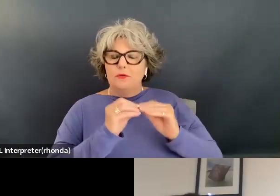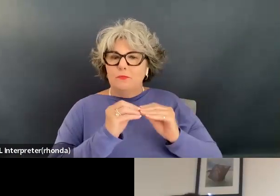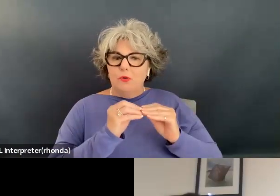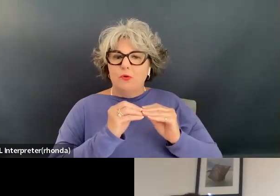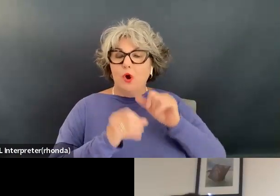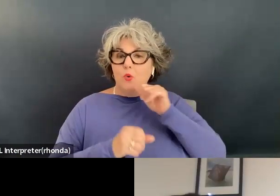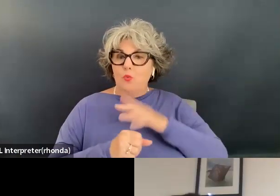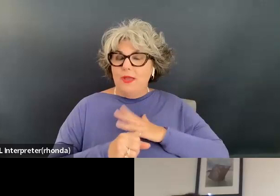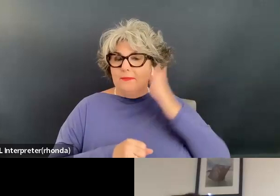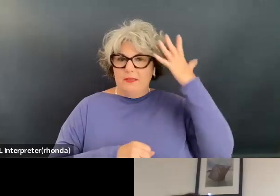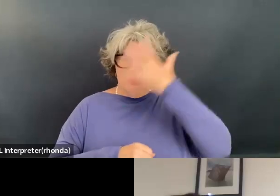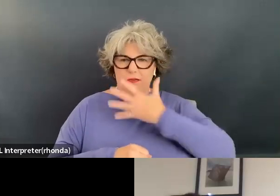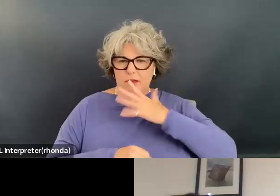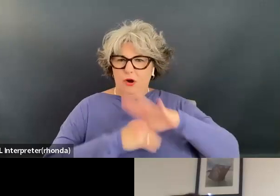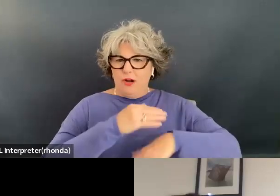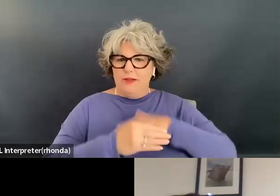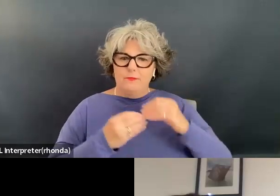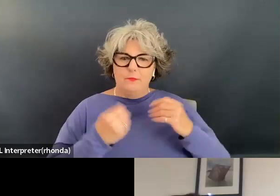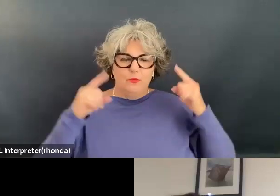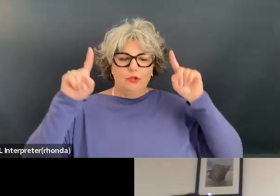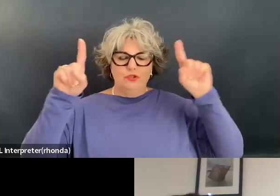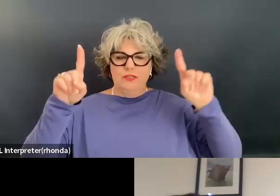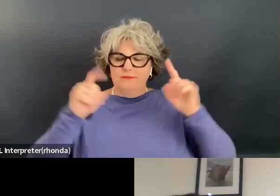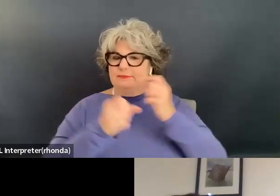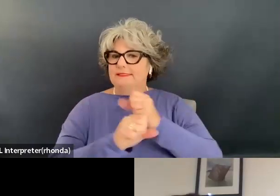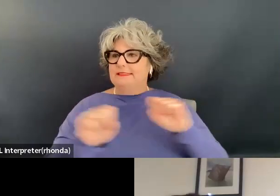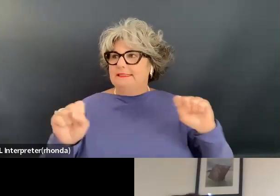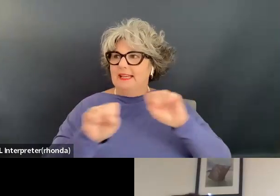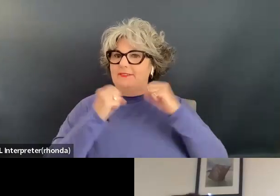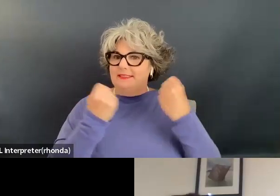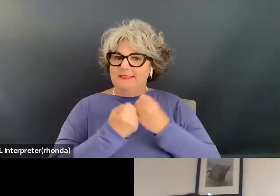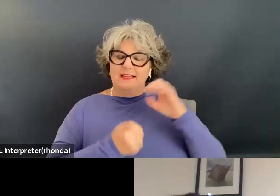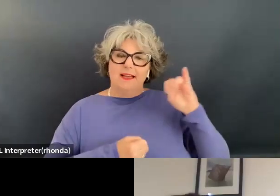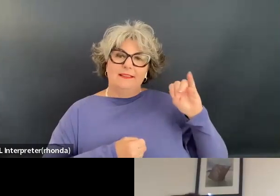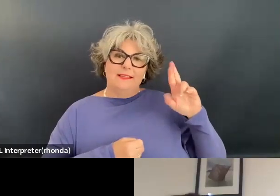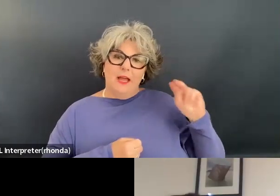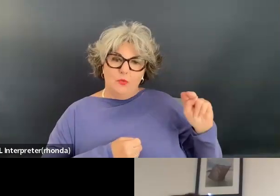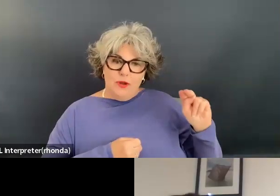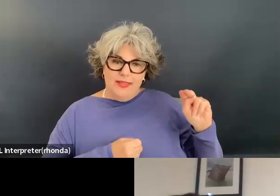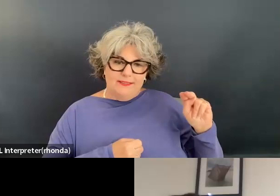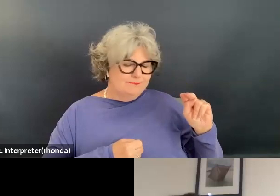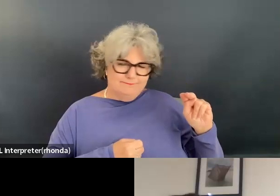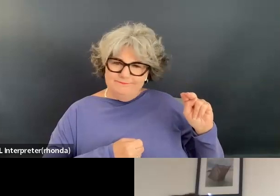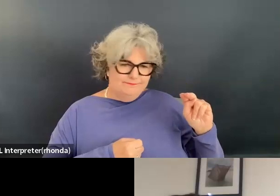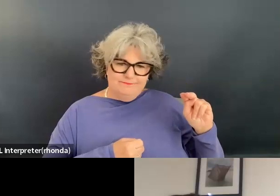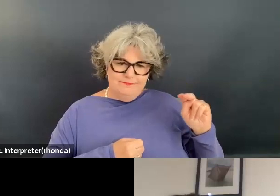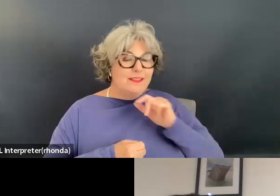the more we'll achieve a safe society." That is, sorry, bulllshit.